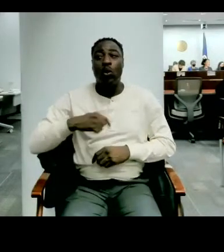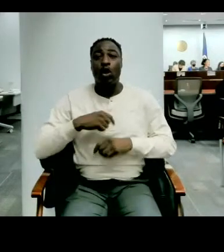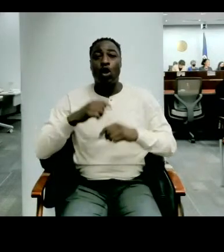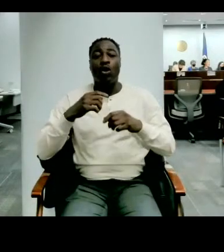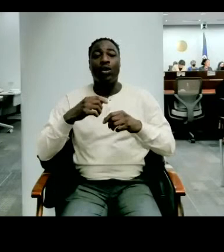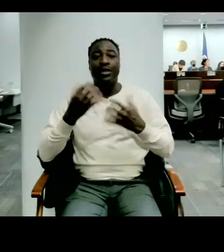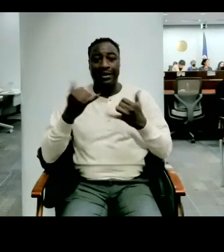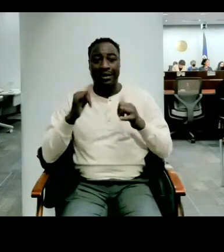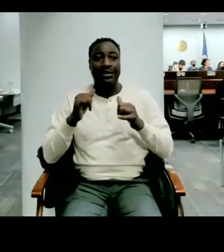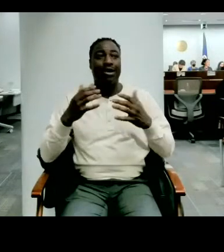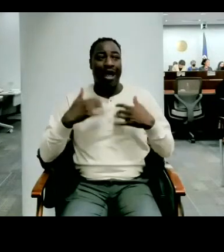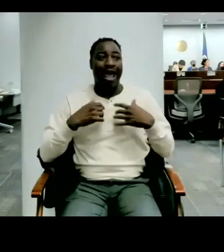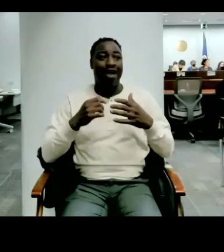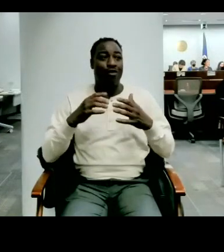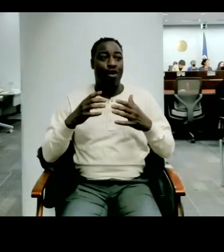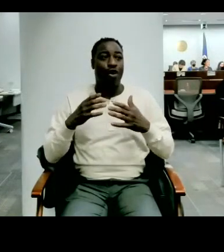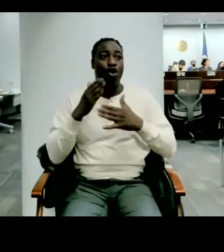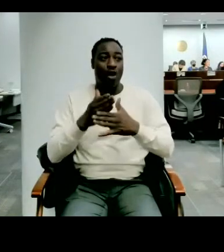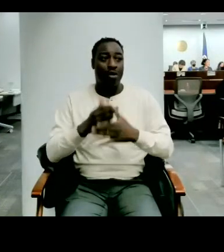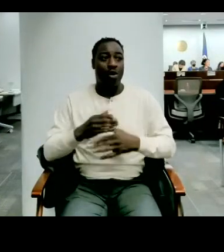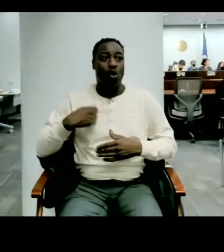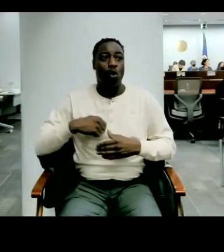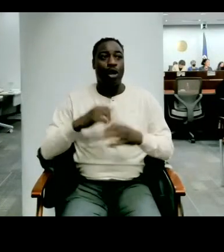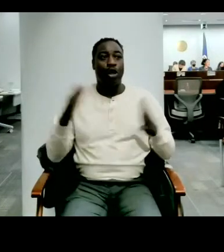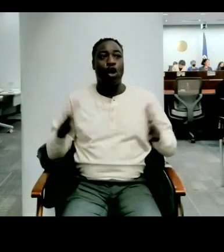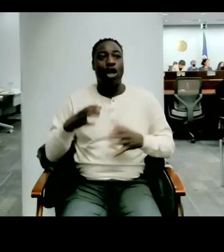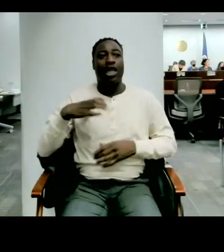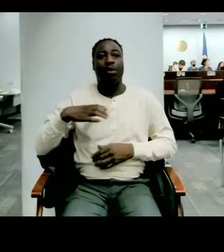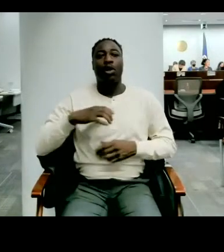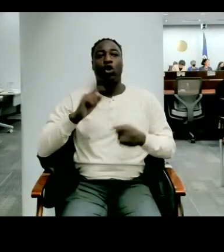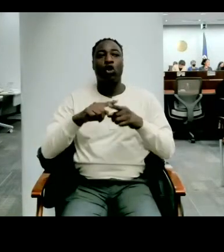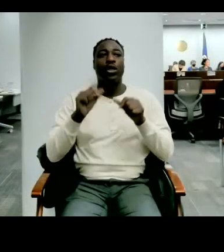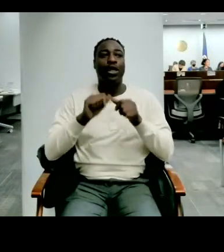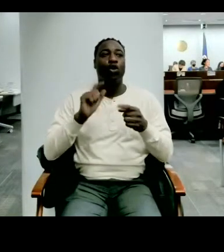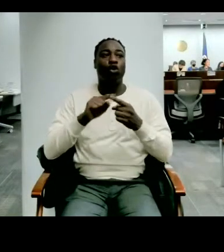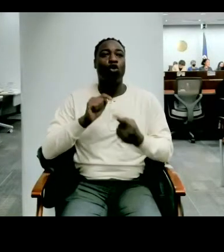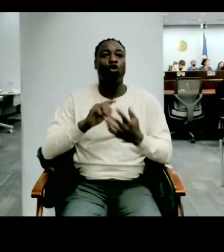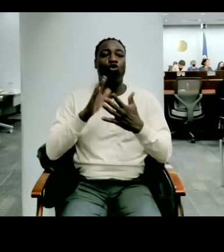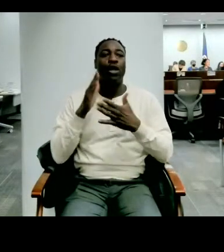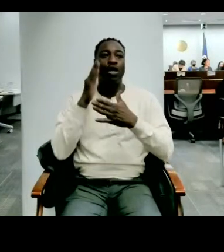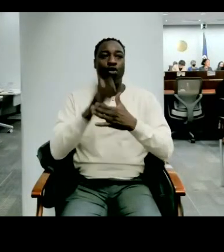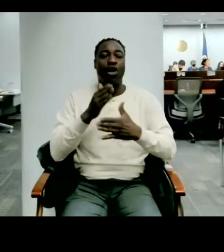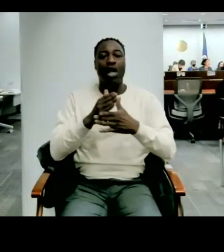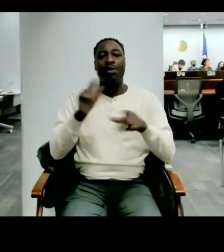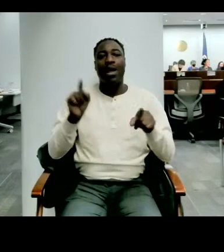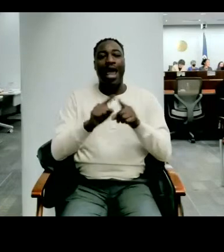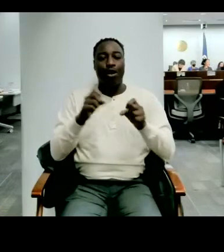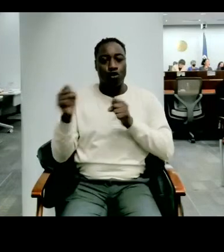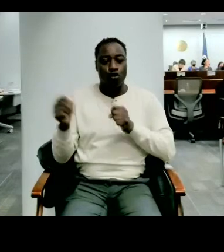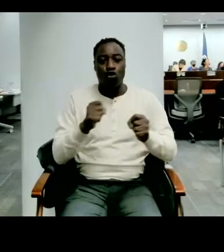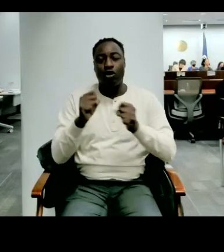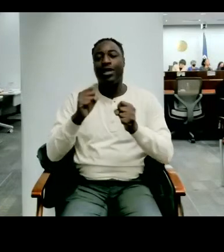endemic in workplaces, we urge to continue to address harassment as a strategic priority.